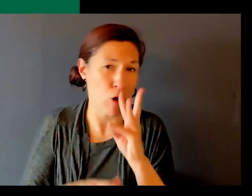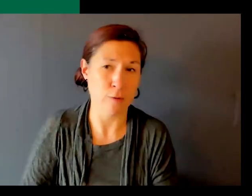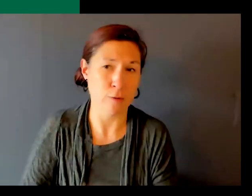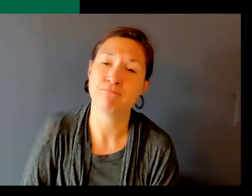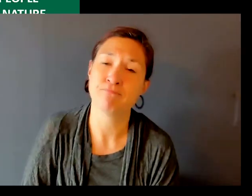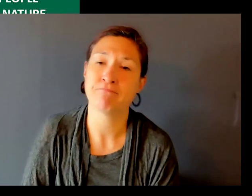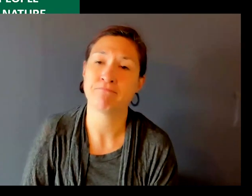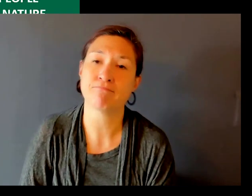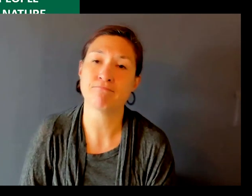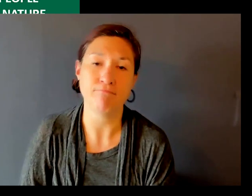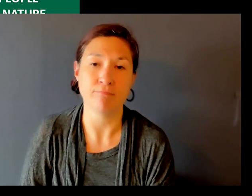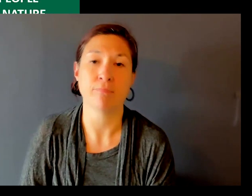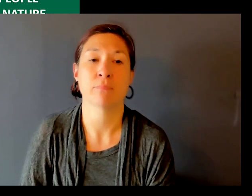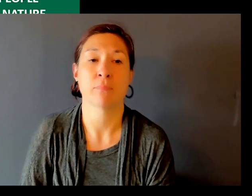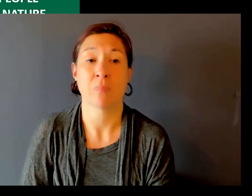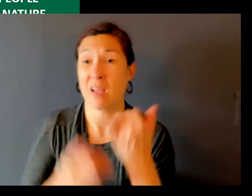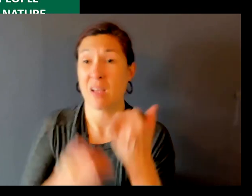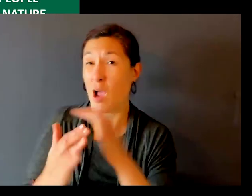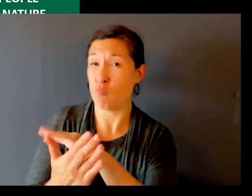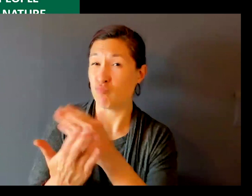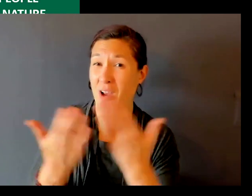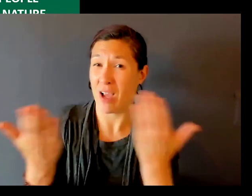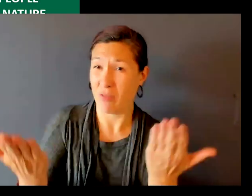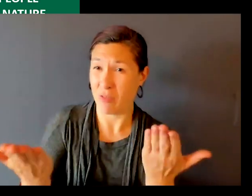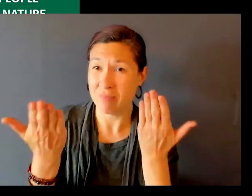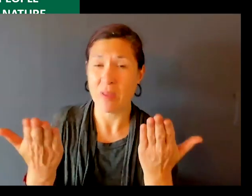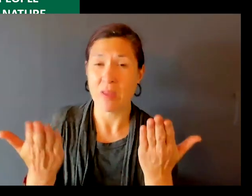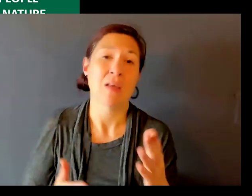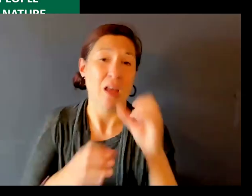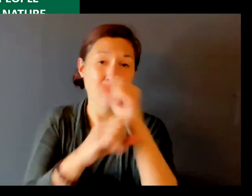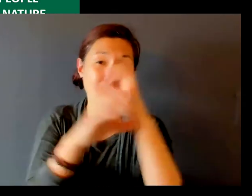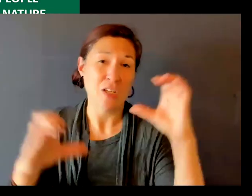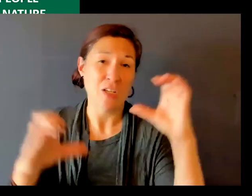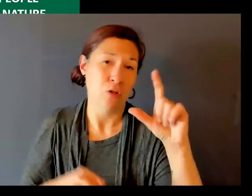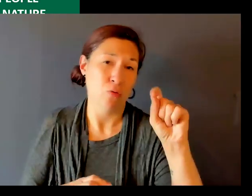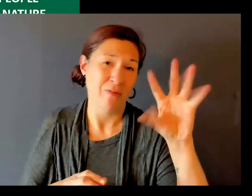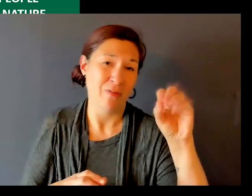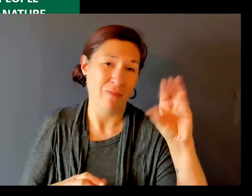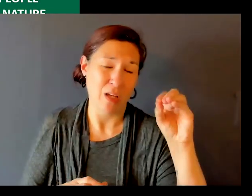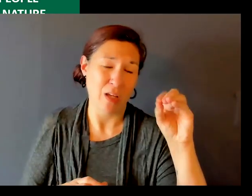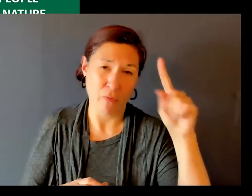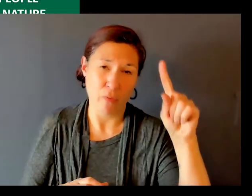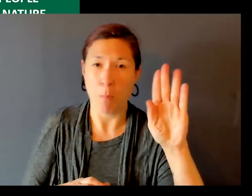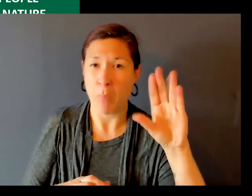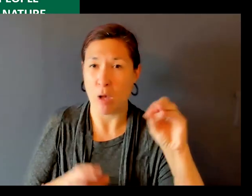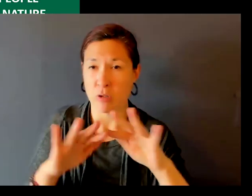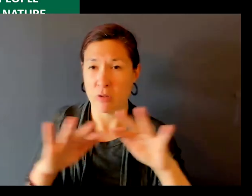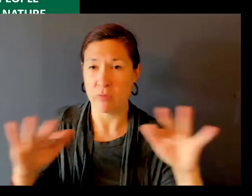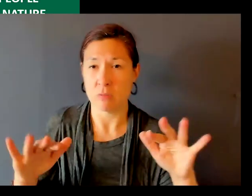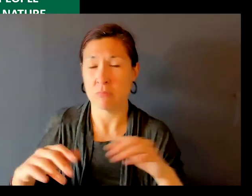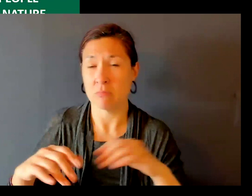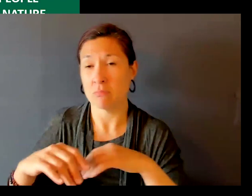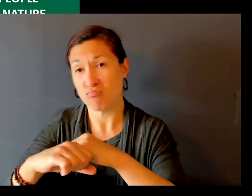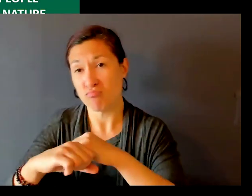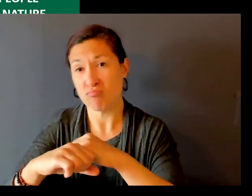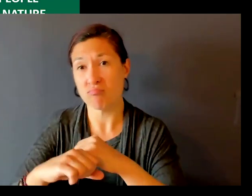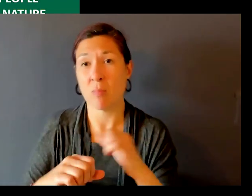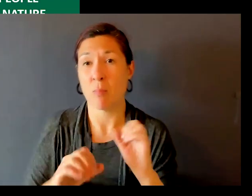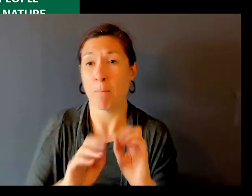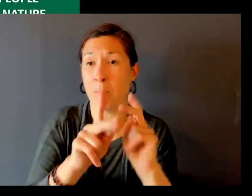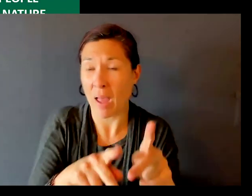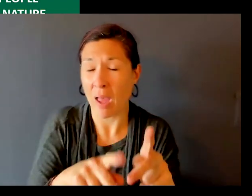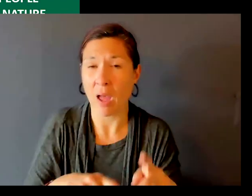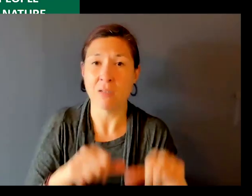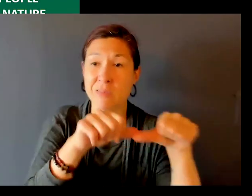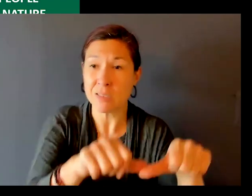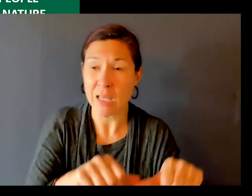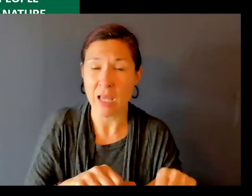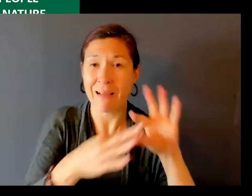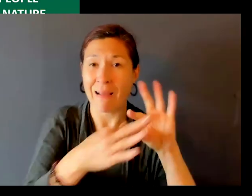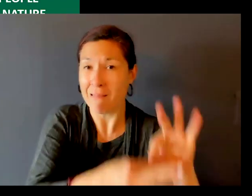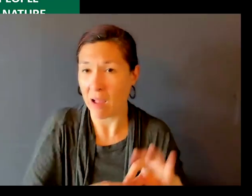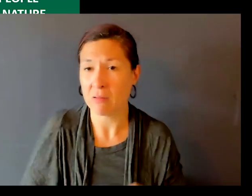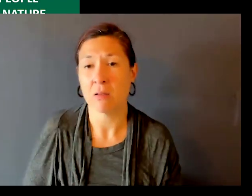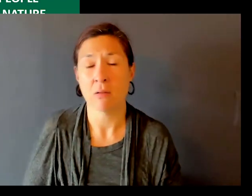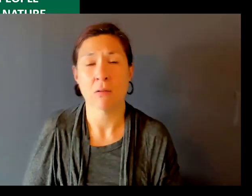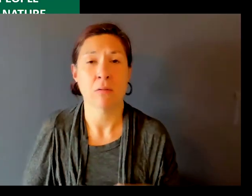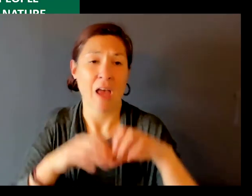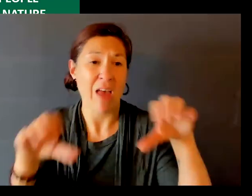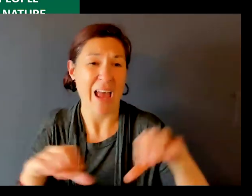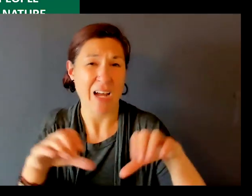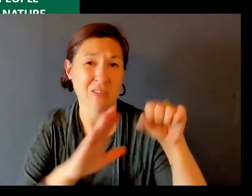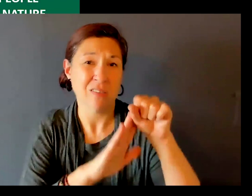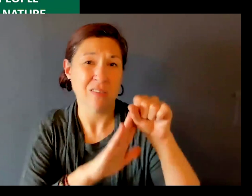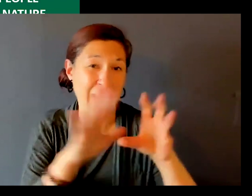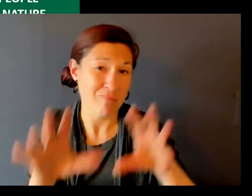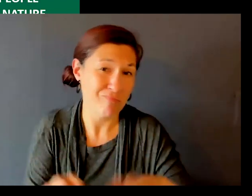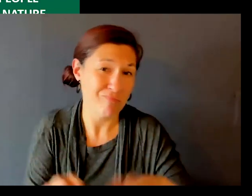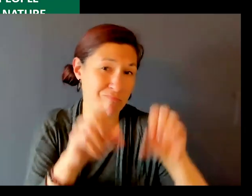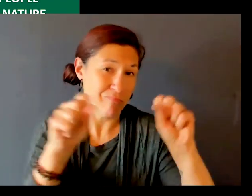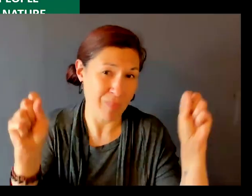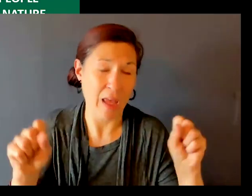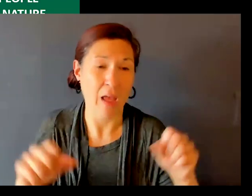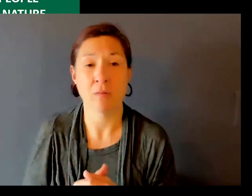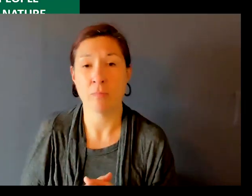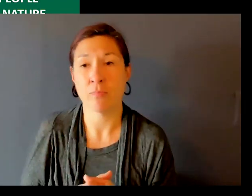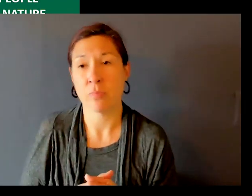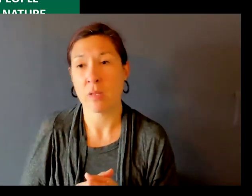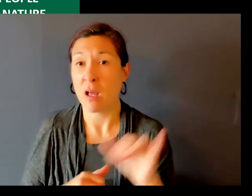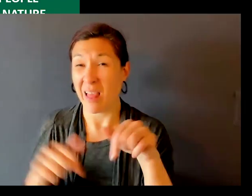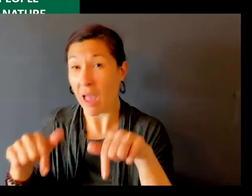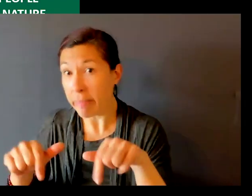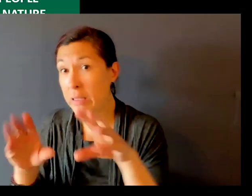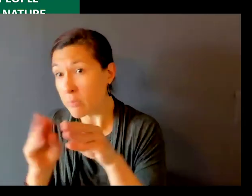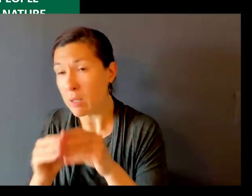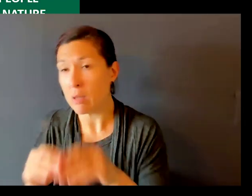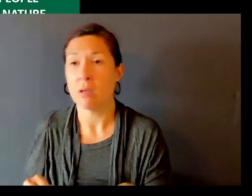So, how does biodiversity support the health of our environment? It is the foundation for clean air and water. Human health. Outdoor recreation. Agriculture and food security. Sustainable fisheries. And sustainably managed forest products. Biodiversity measures help us to understand our impacts on the environment. For example, water pollution and overuse are directly related to local biodiversity. From the microscopic to what we can see.